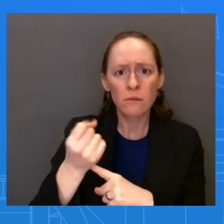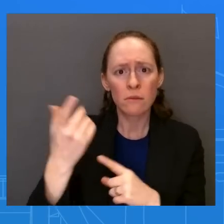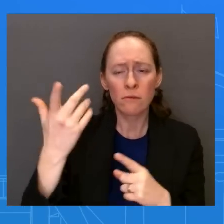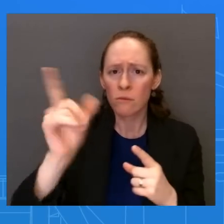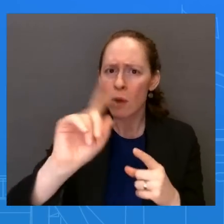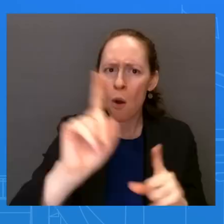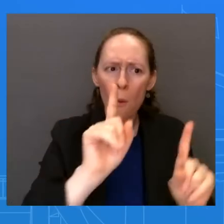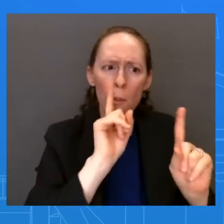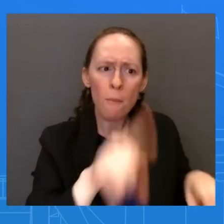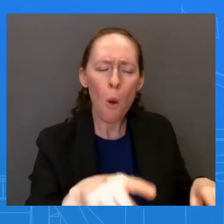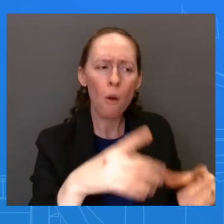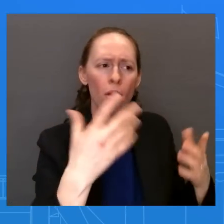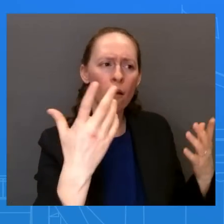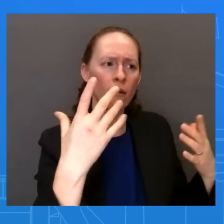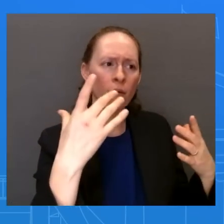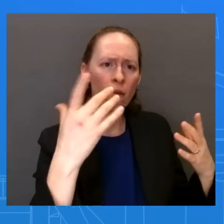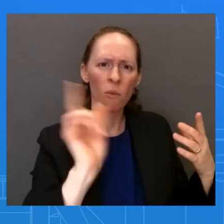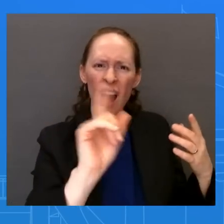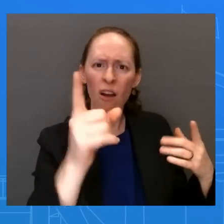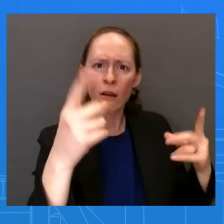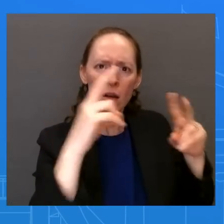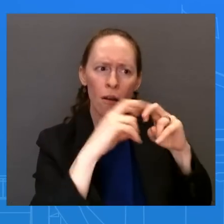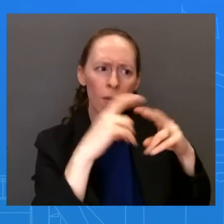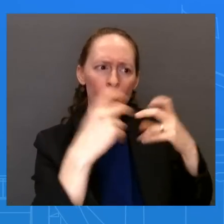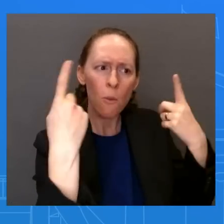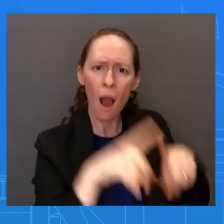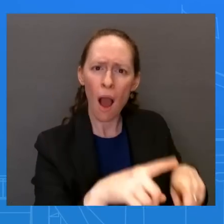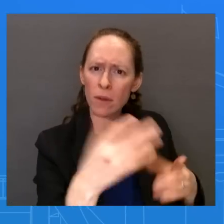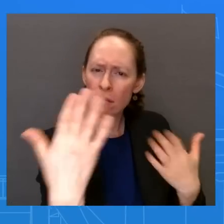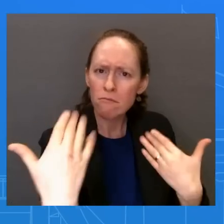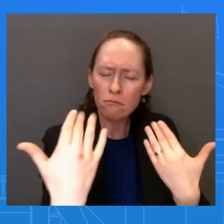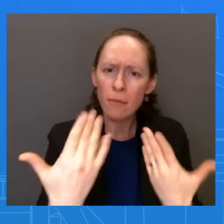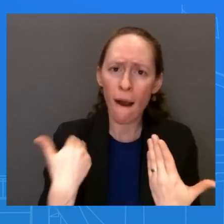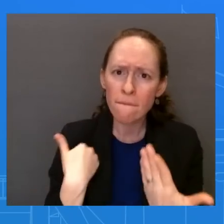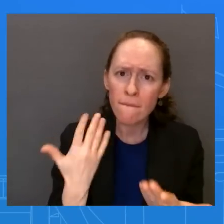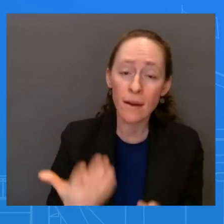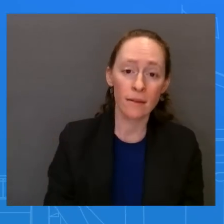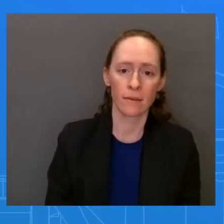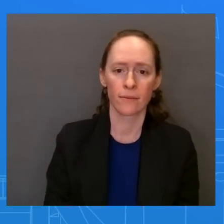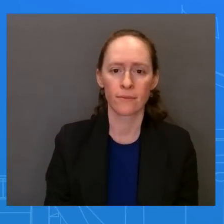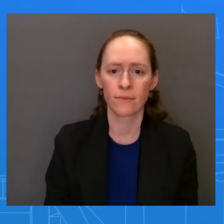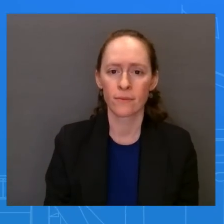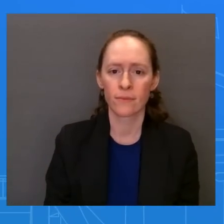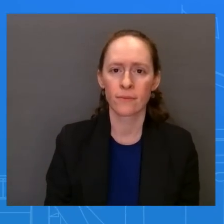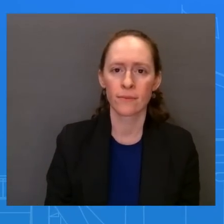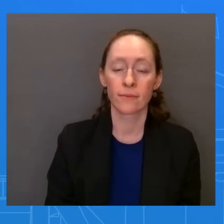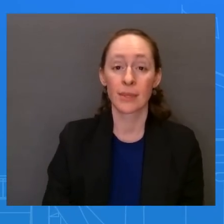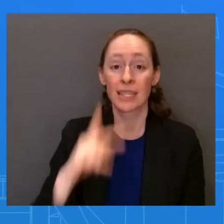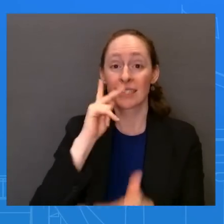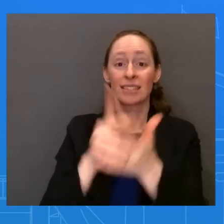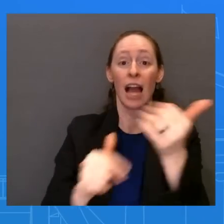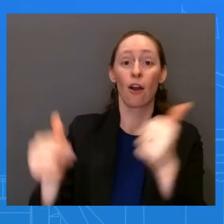say that there is going to be an after-action report. I don't have a timeline for you to share from here.